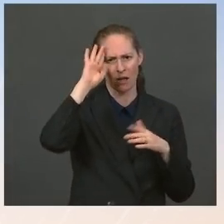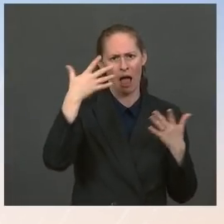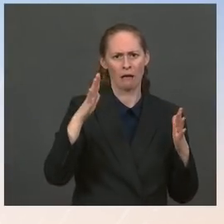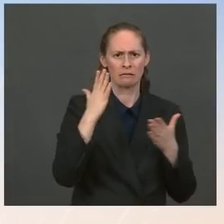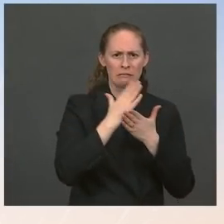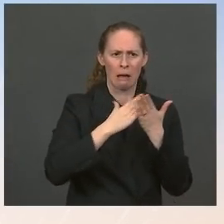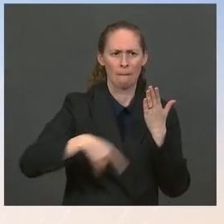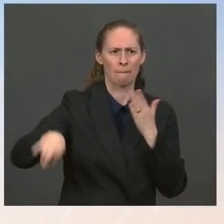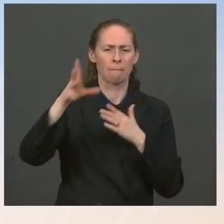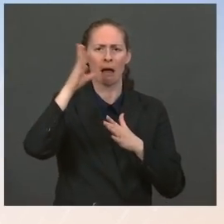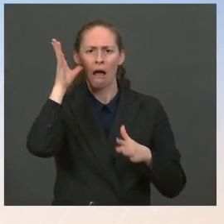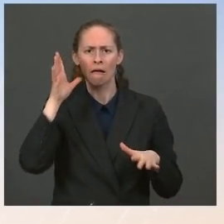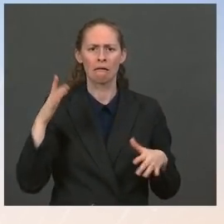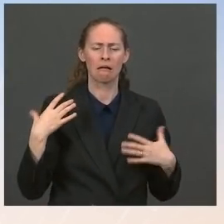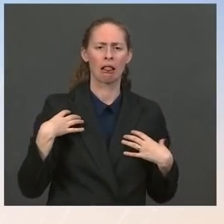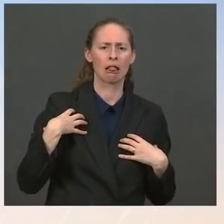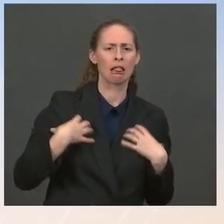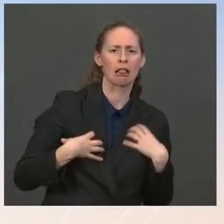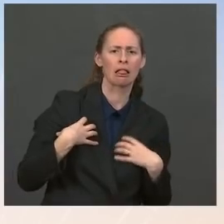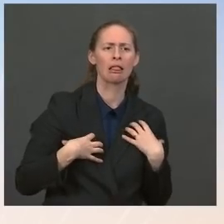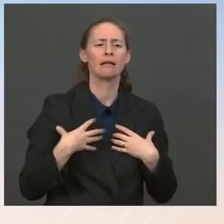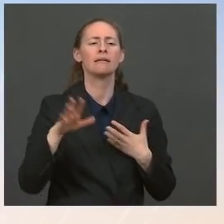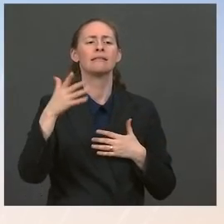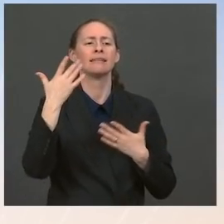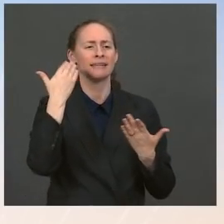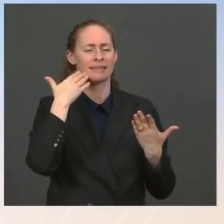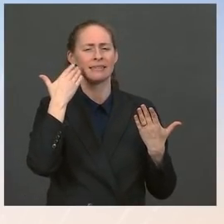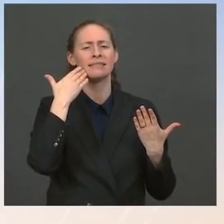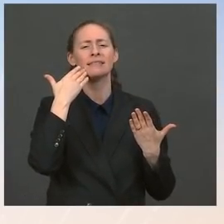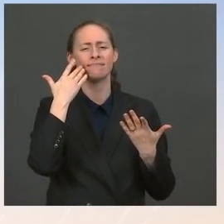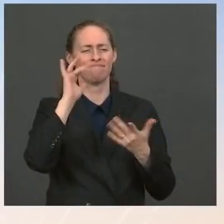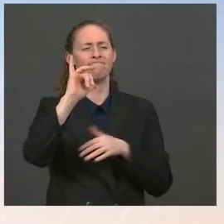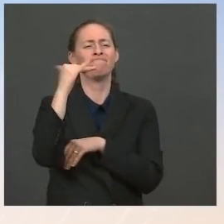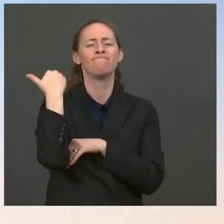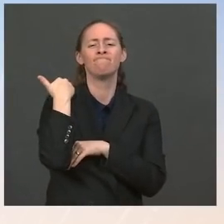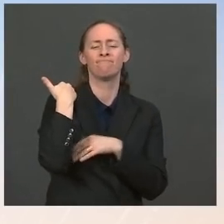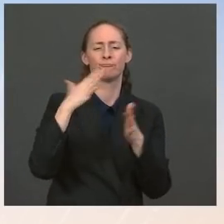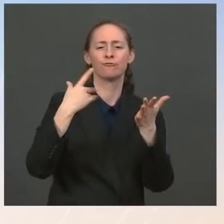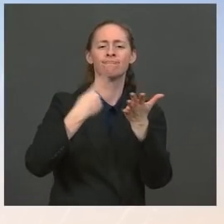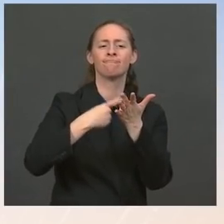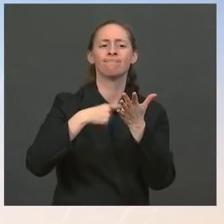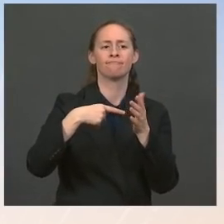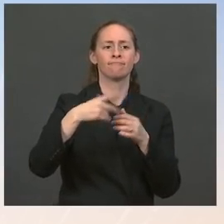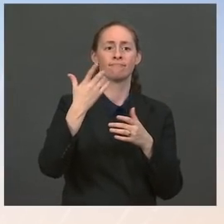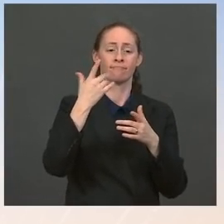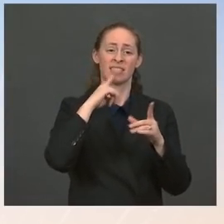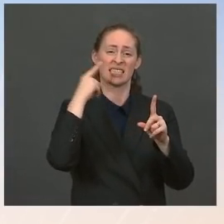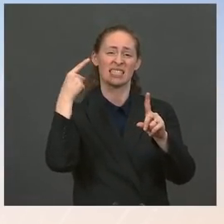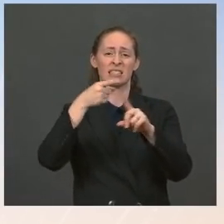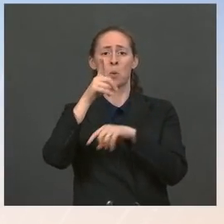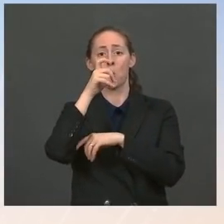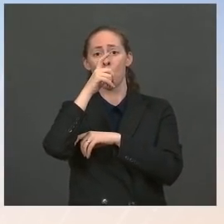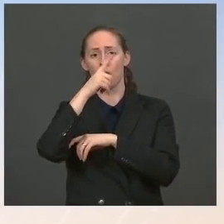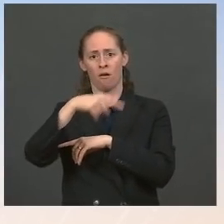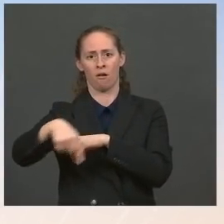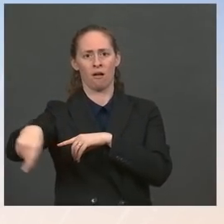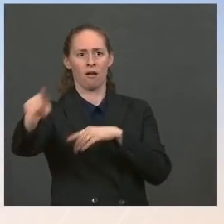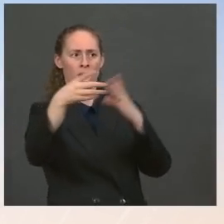As you could imagine, we say -- we've said this the last couple of months: is having trusted voices are key -- right? your pediatrician --